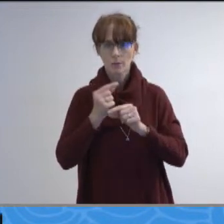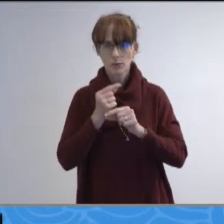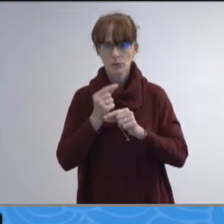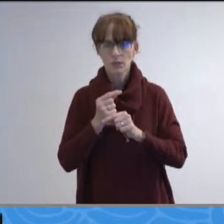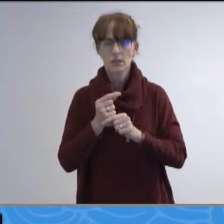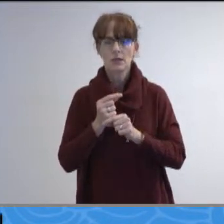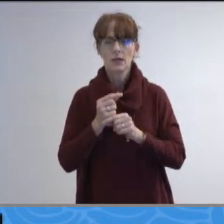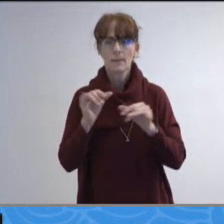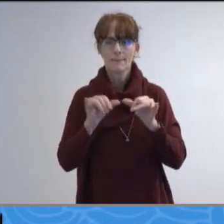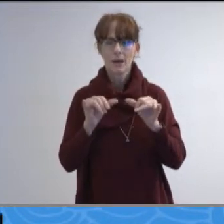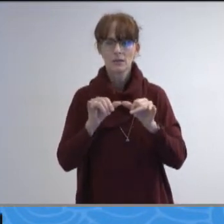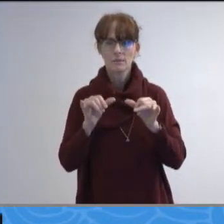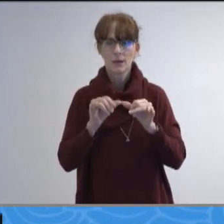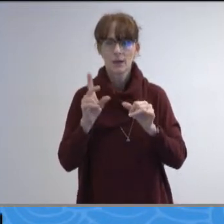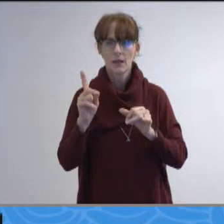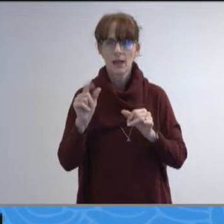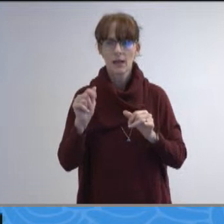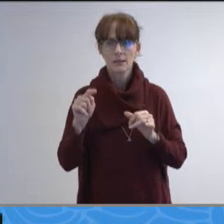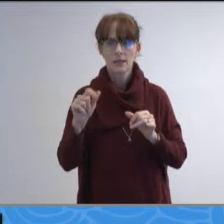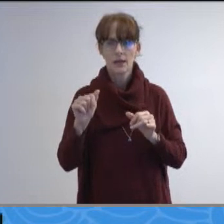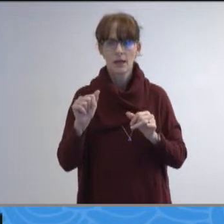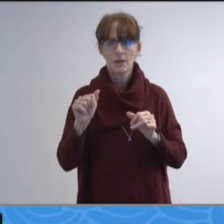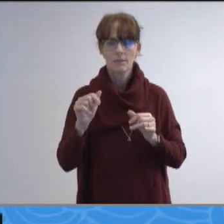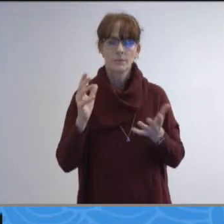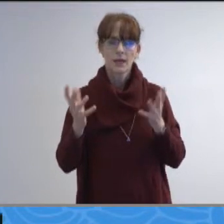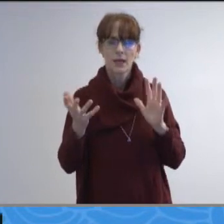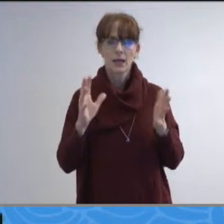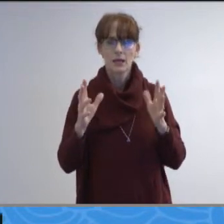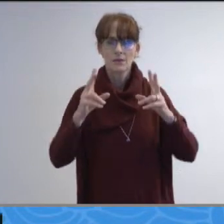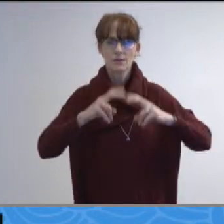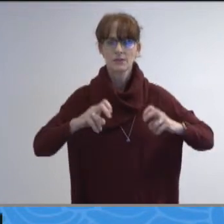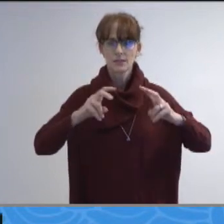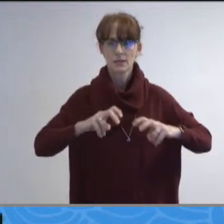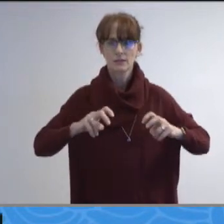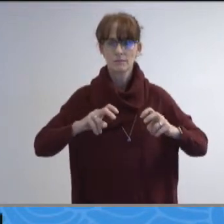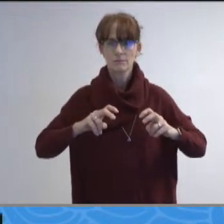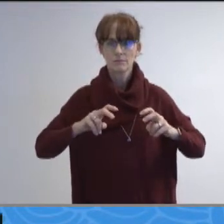and measurement and data. And so it kind of assesses where the students are